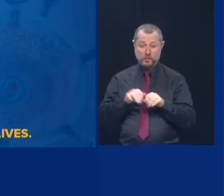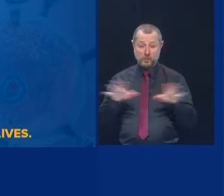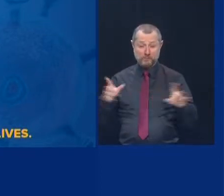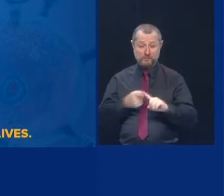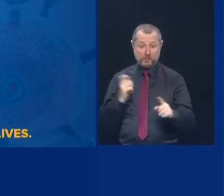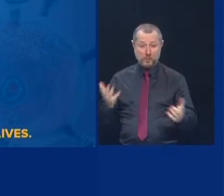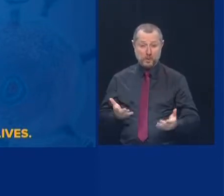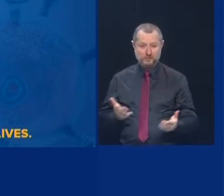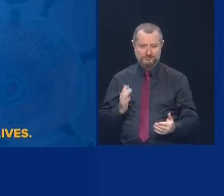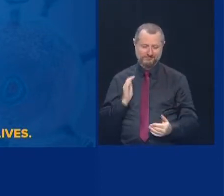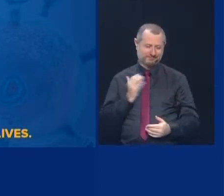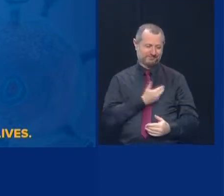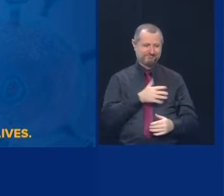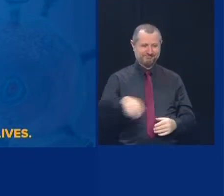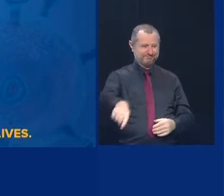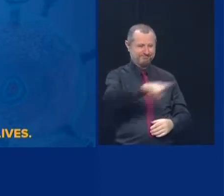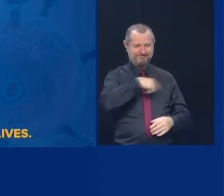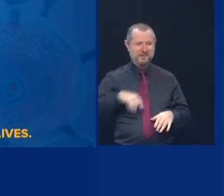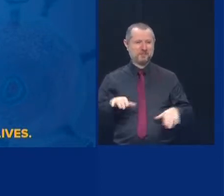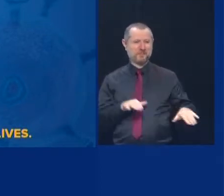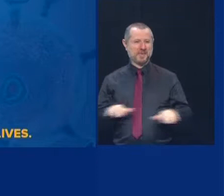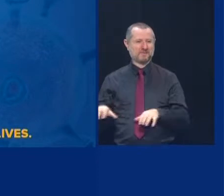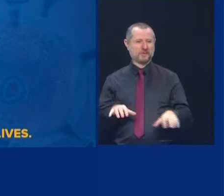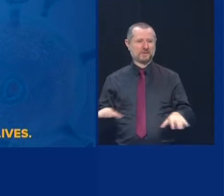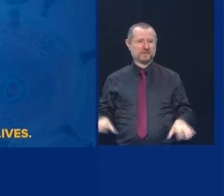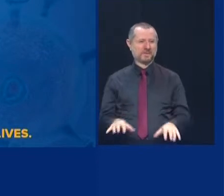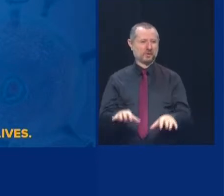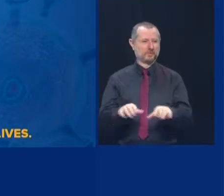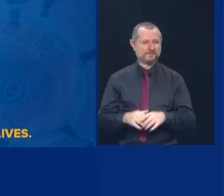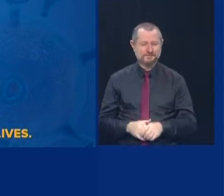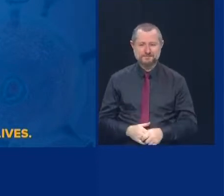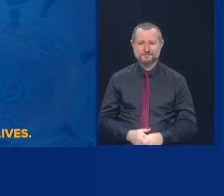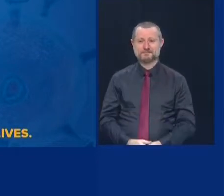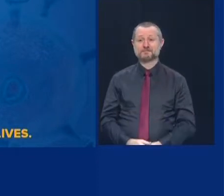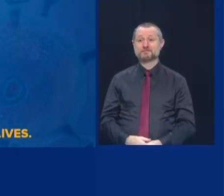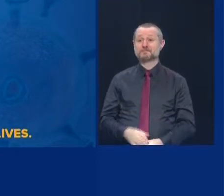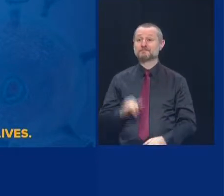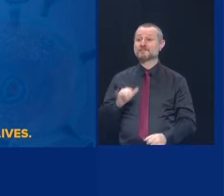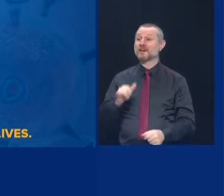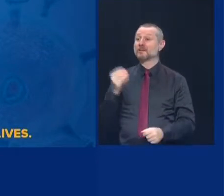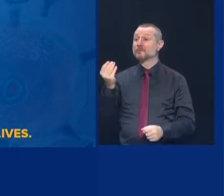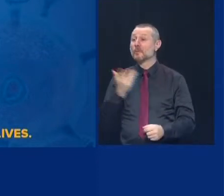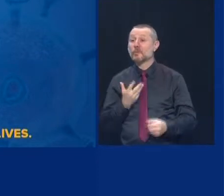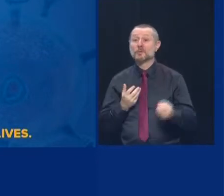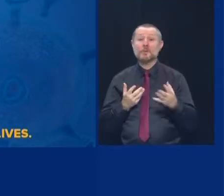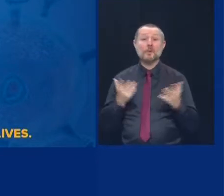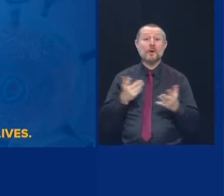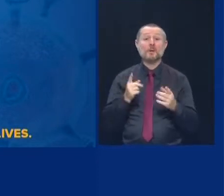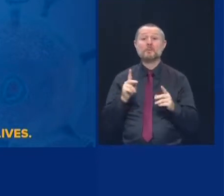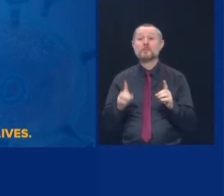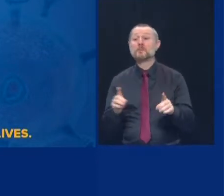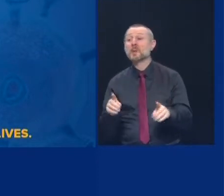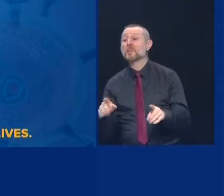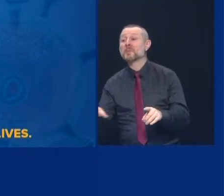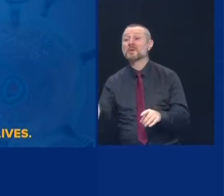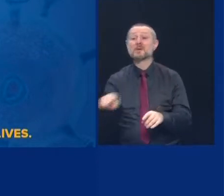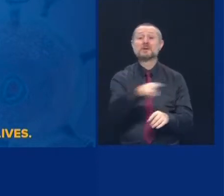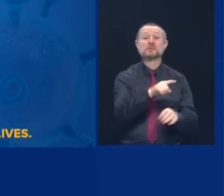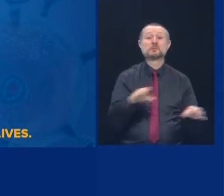HERE. IT IS A RESULT OF OUR ACTIONS, PERIOD. YOU TELL ME WHAT NEW YORKERS DO